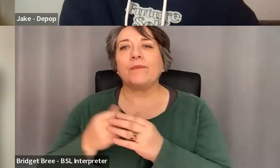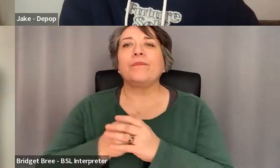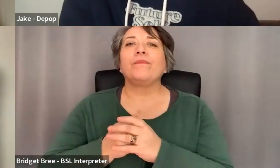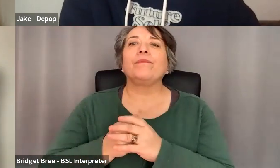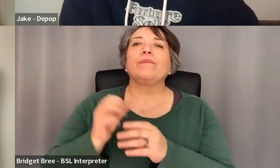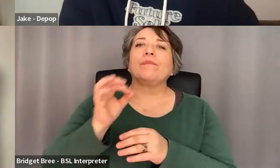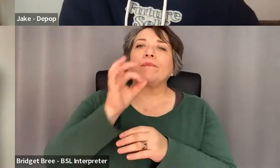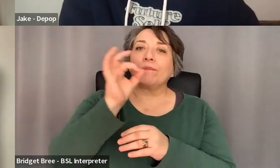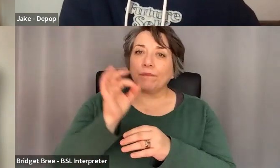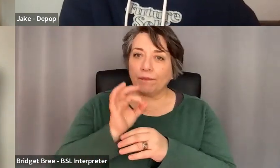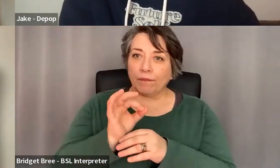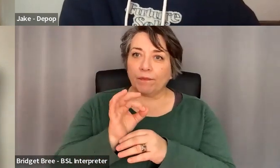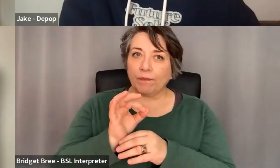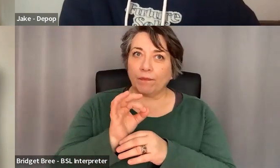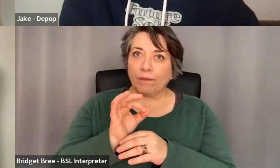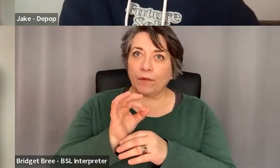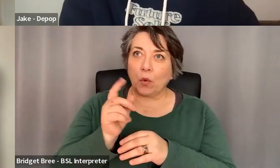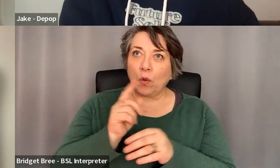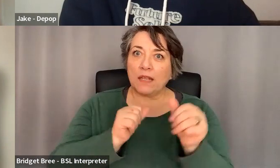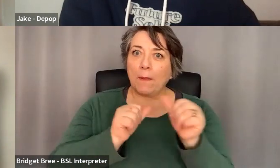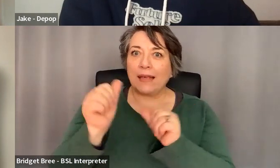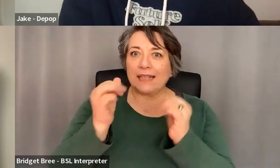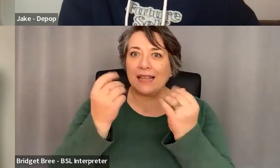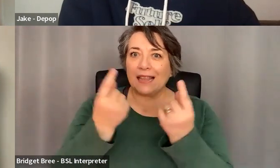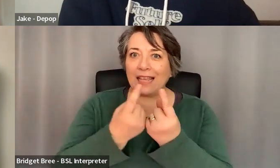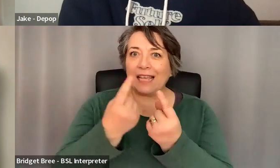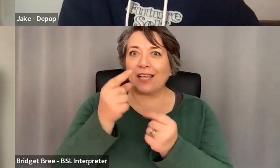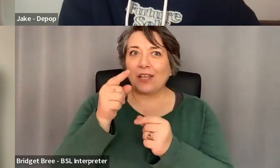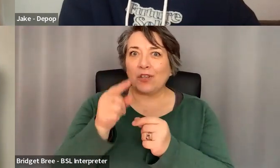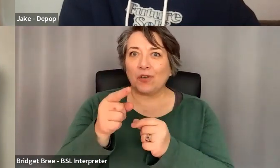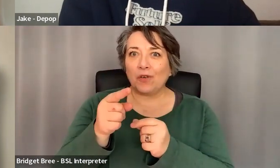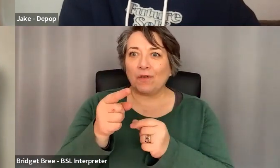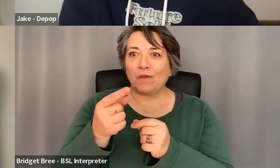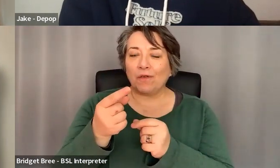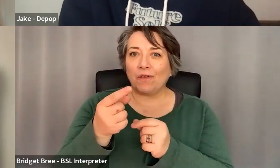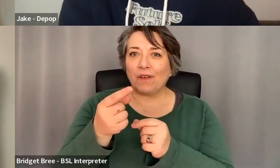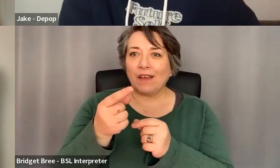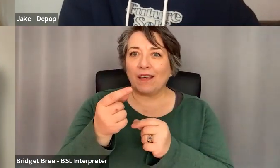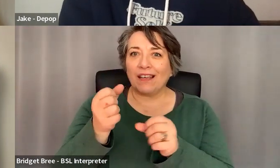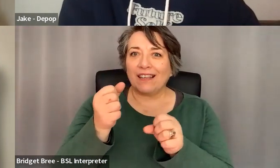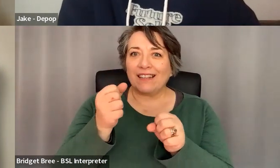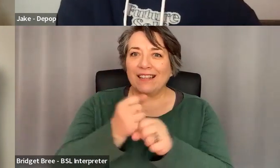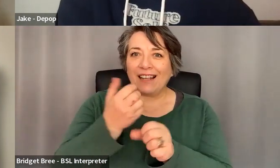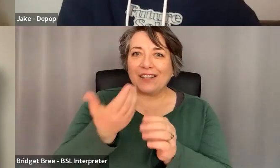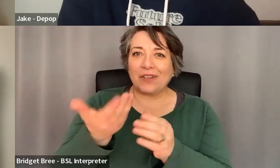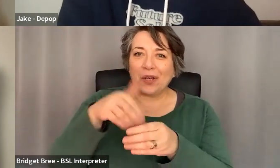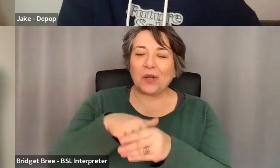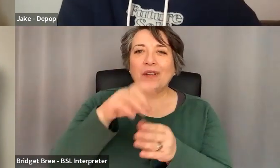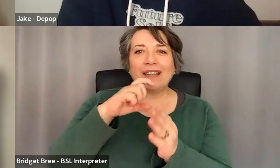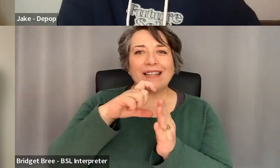If implemented to ensure disability, inclusivity. It can't be arrived through a long answer, because it will be. It will depend on the